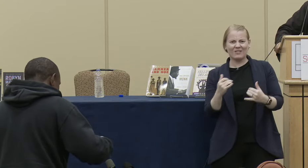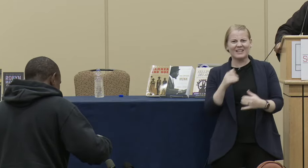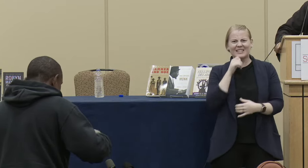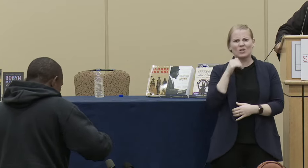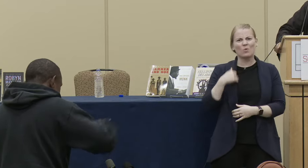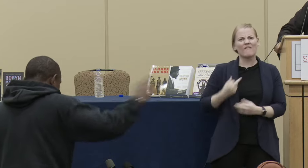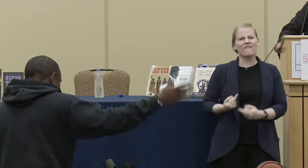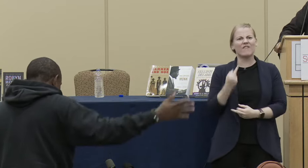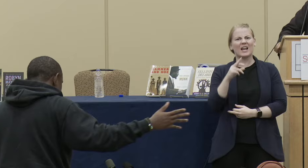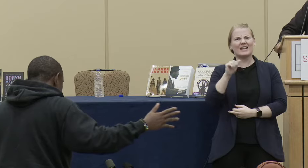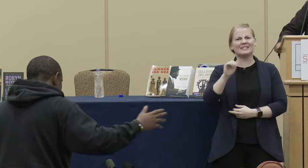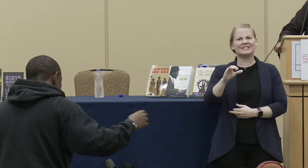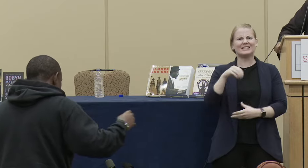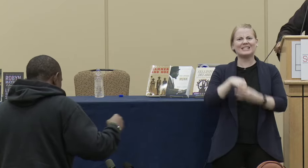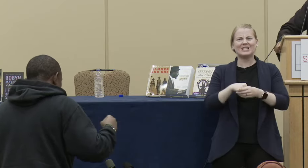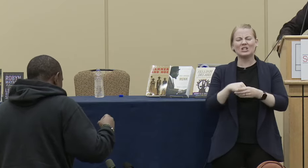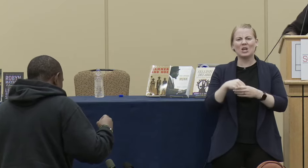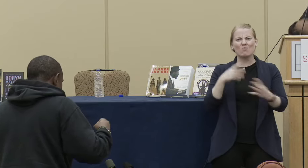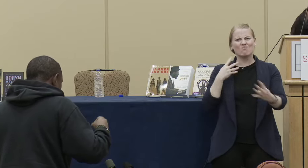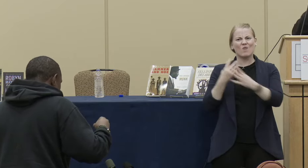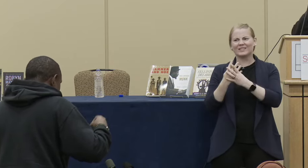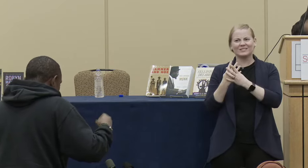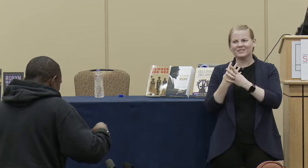needed in the south, where even in Texas right now, people